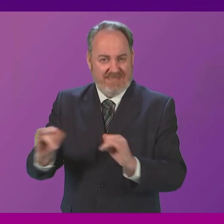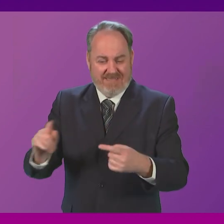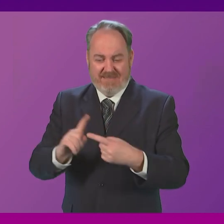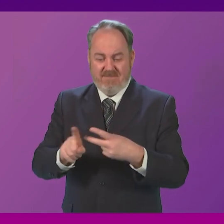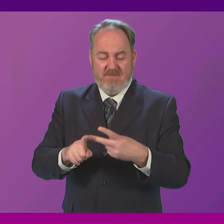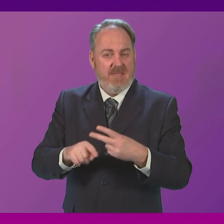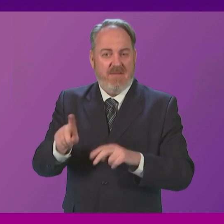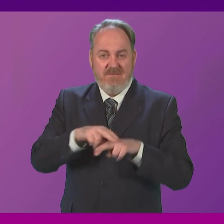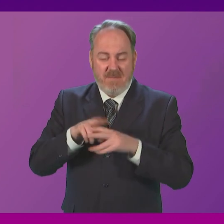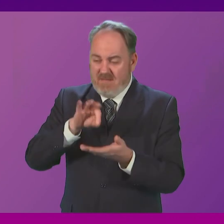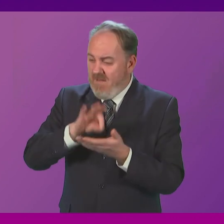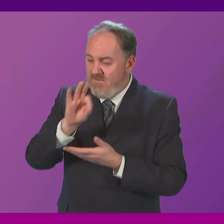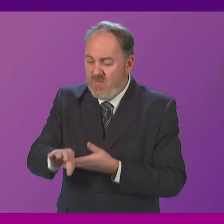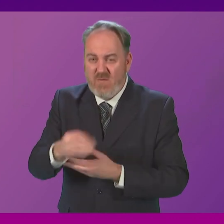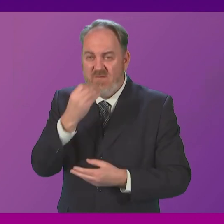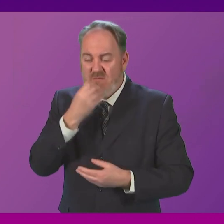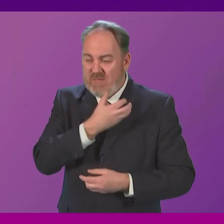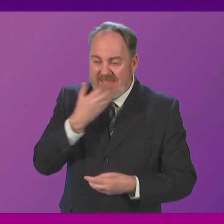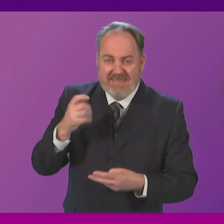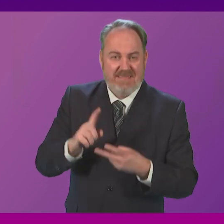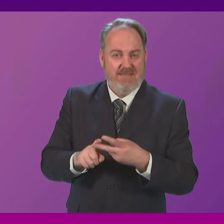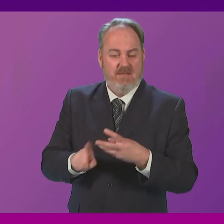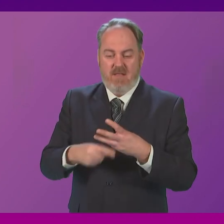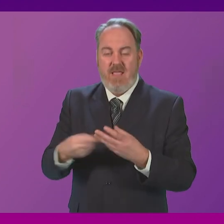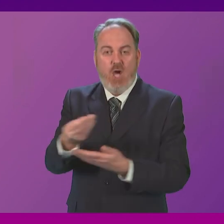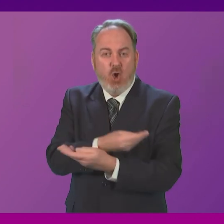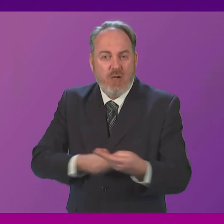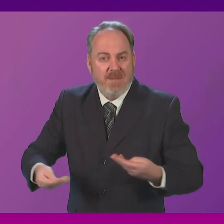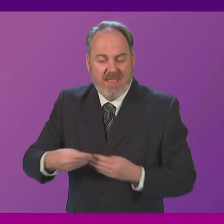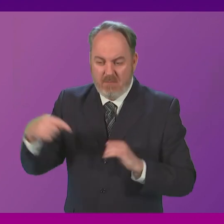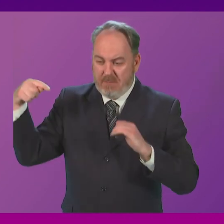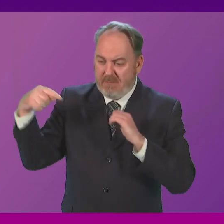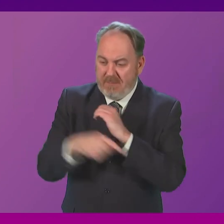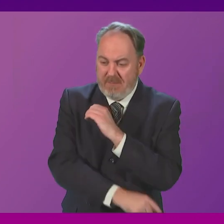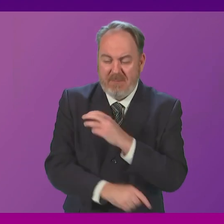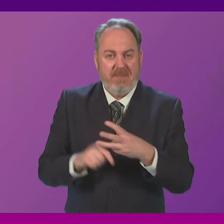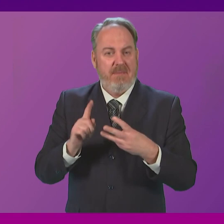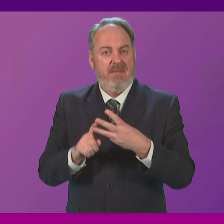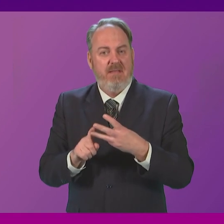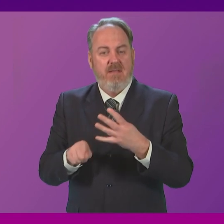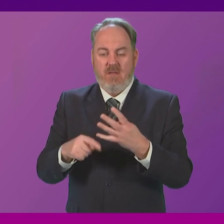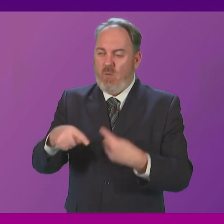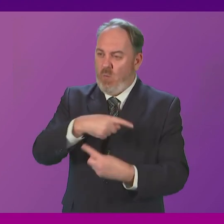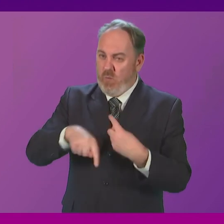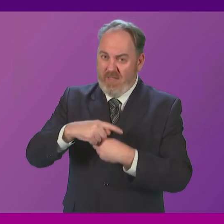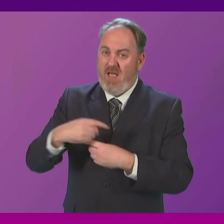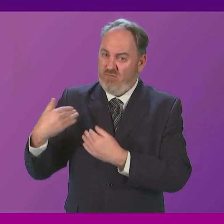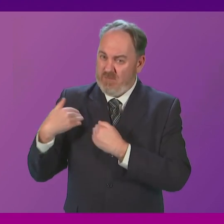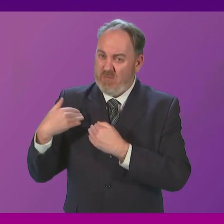the cost of living crisis and an underperforming Scottish economy. It is incumbent on us all to focus on those issues.